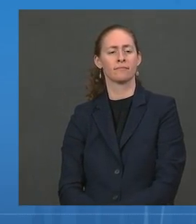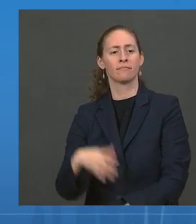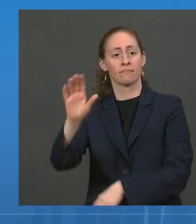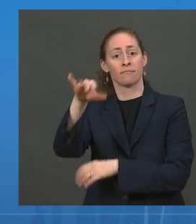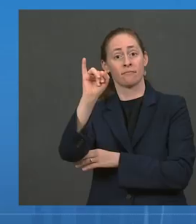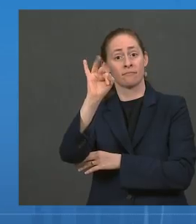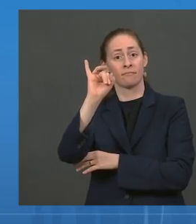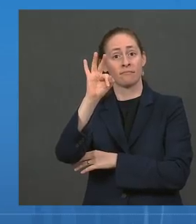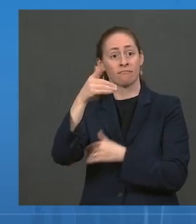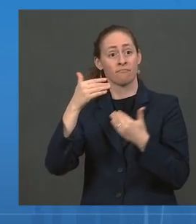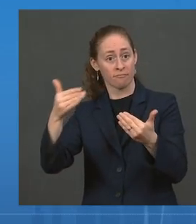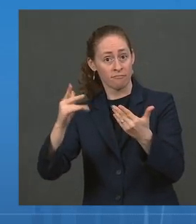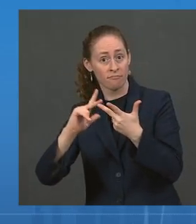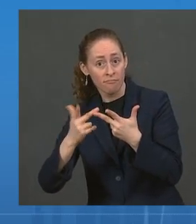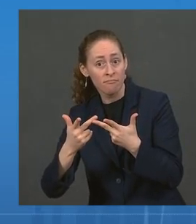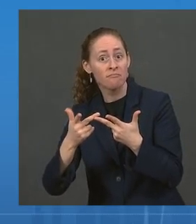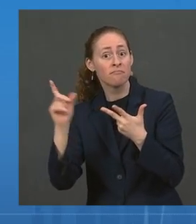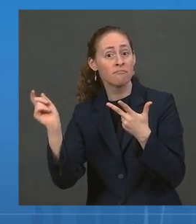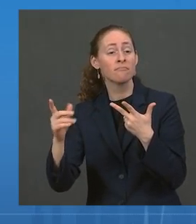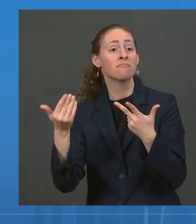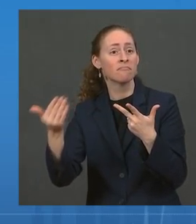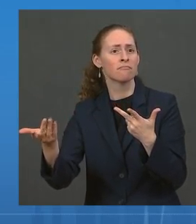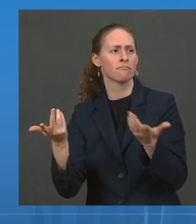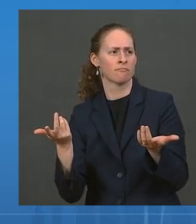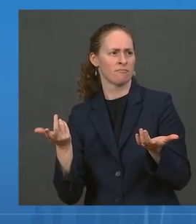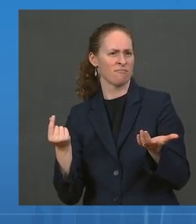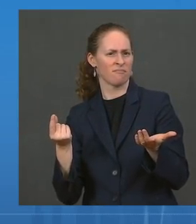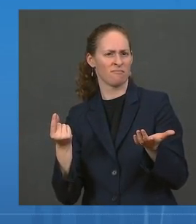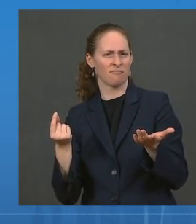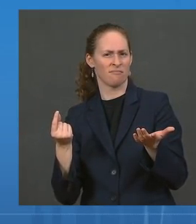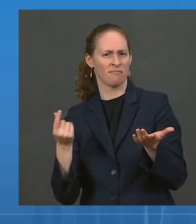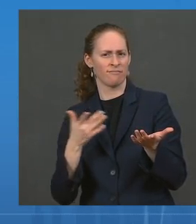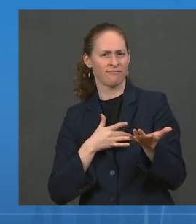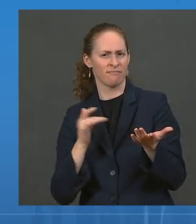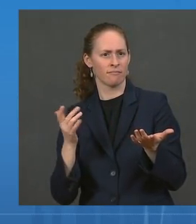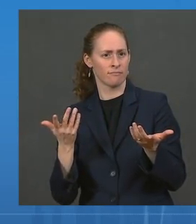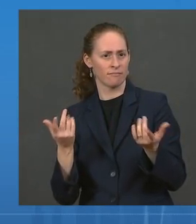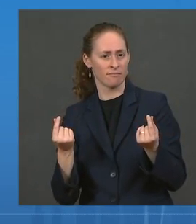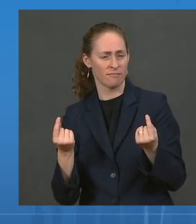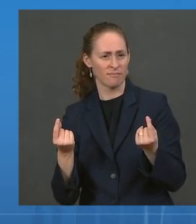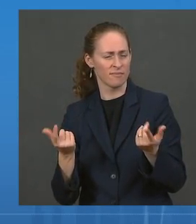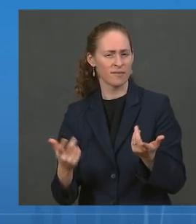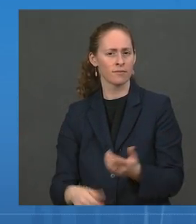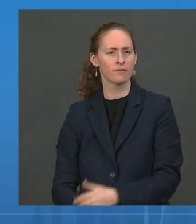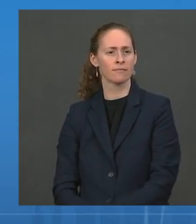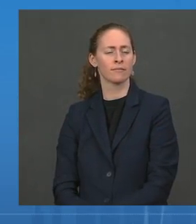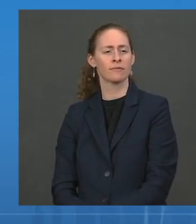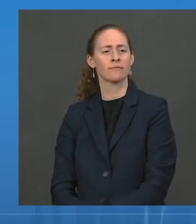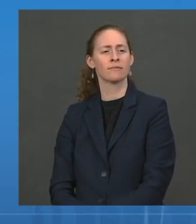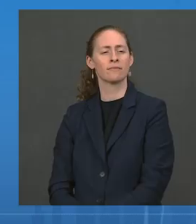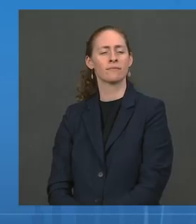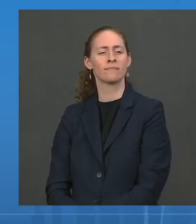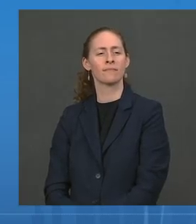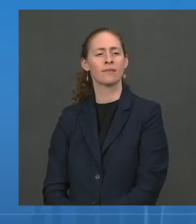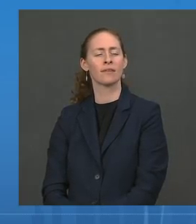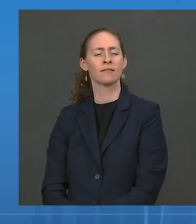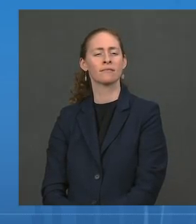are we moving to kind of a post-full-vax society? Are workplaces, are businesses going to need to ask